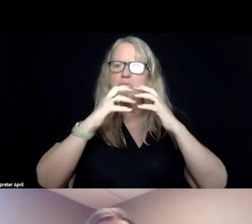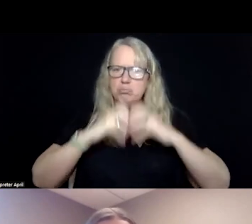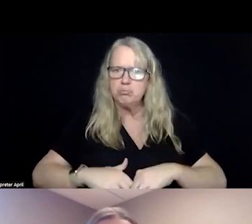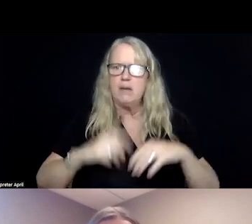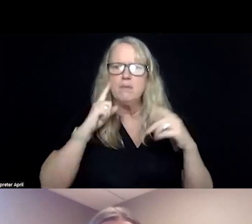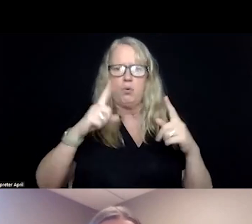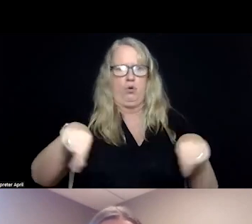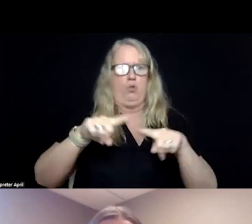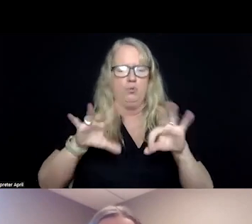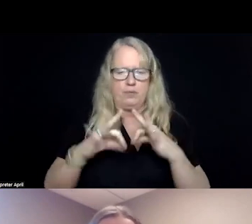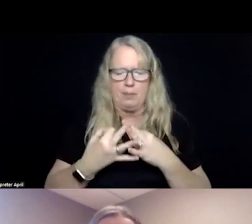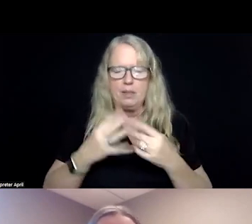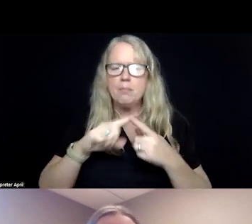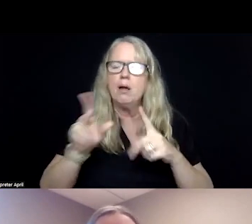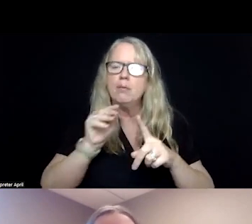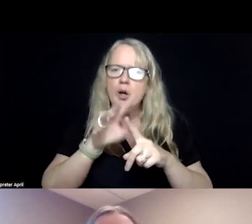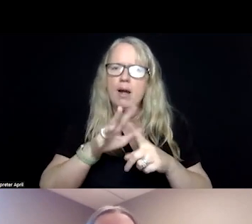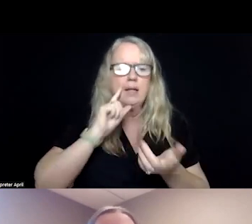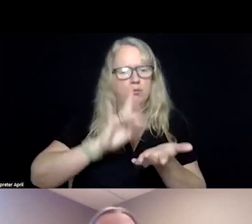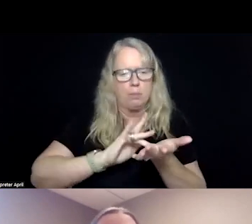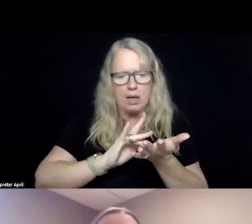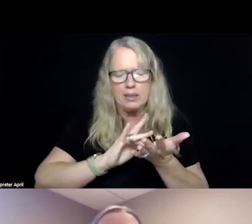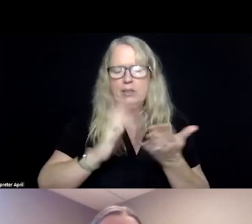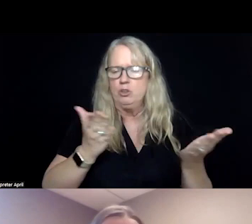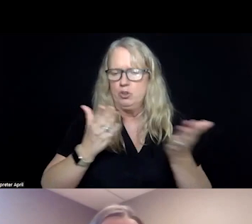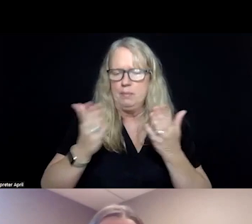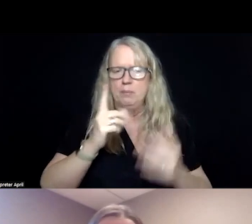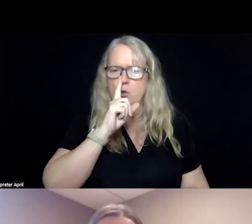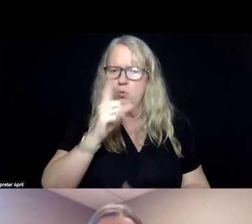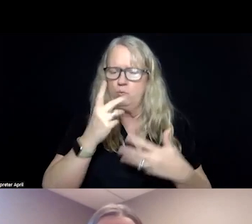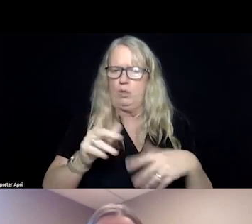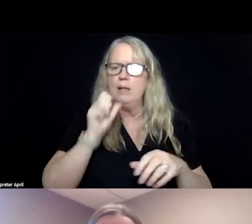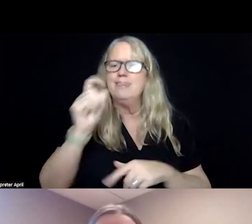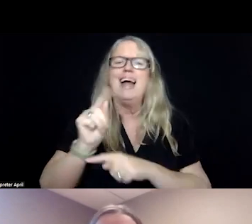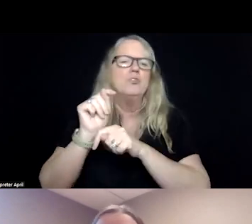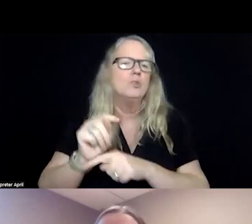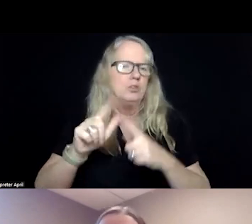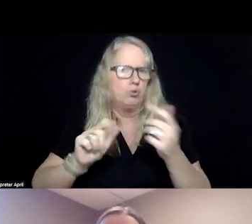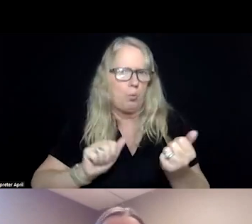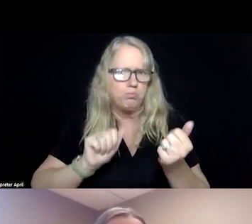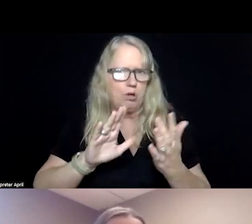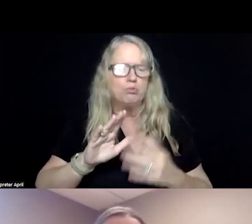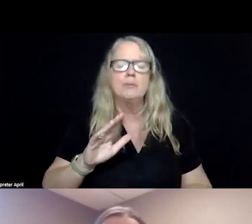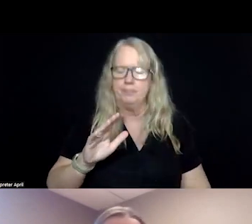THINGS TO HIGHLIGHT WHAT WE DID IS TAKE A NON TRADITION APPROACH CAN IT. WE HAVE A PRESCRIBER